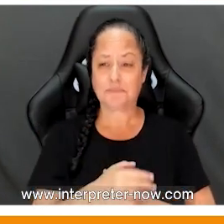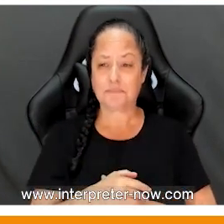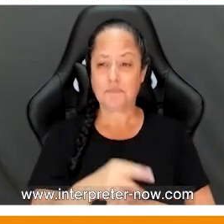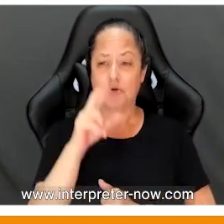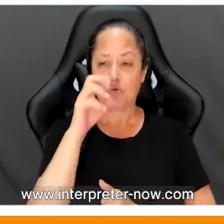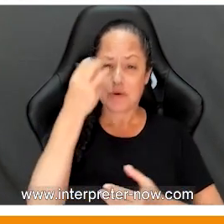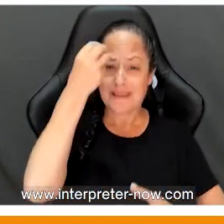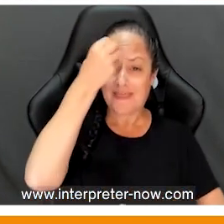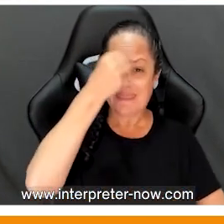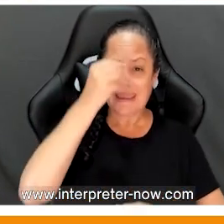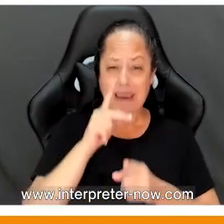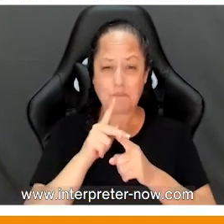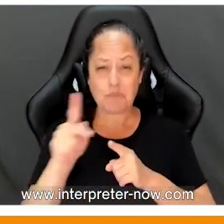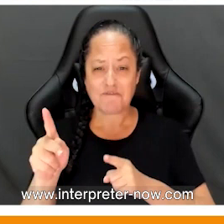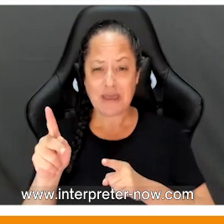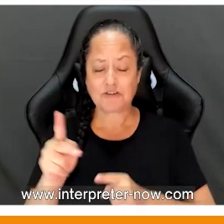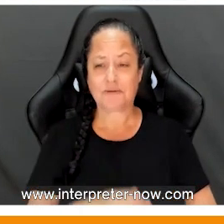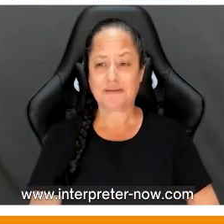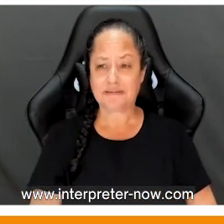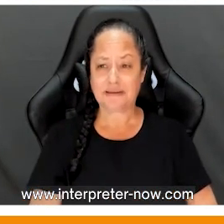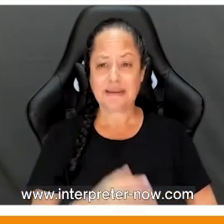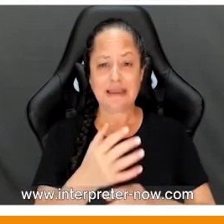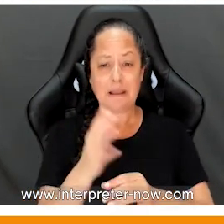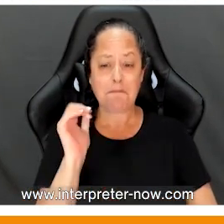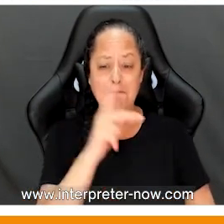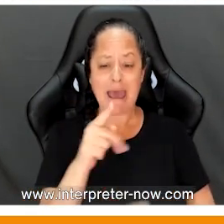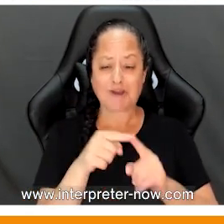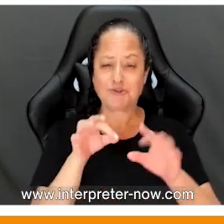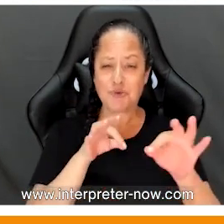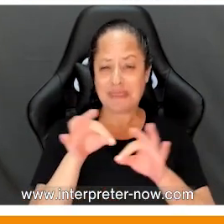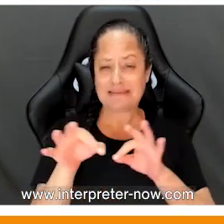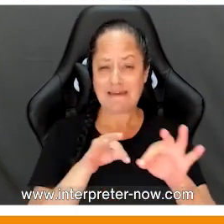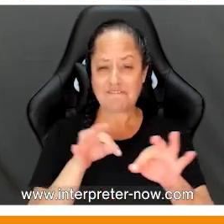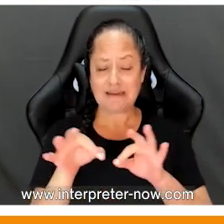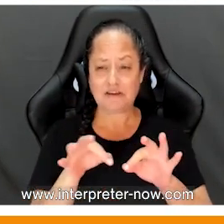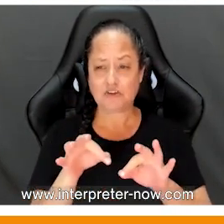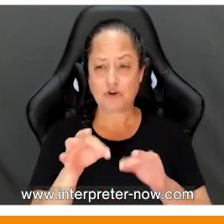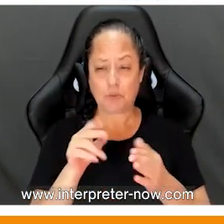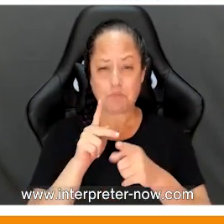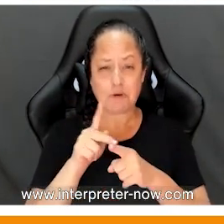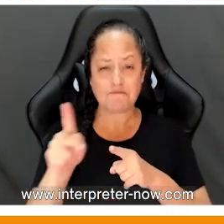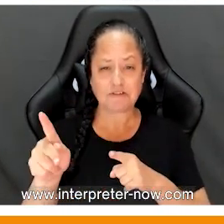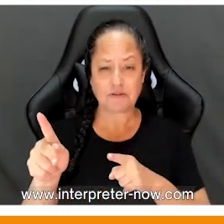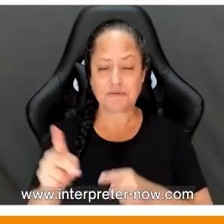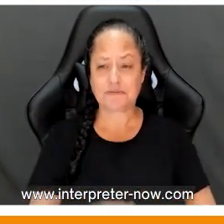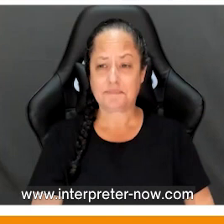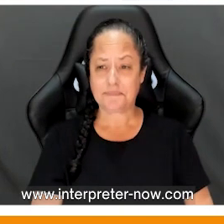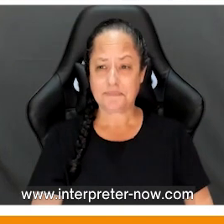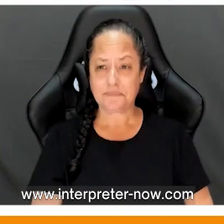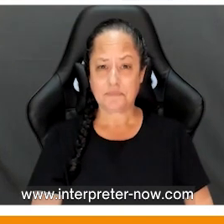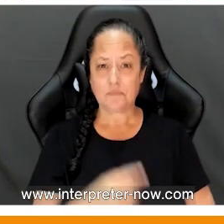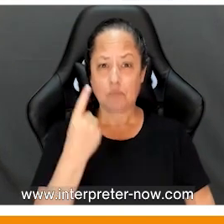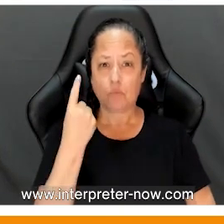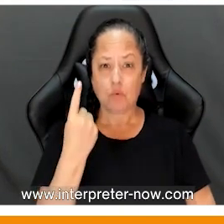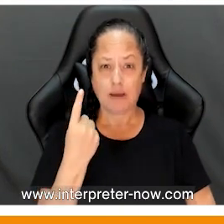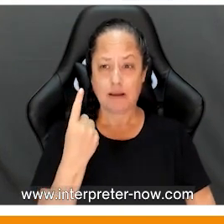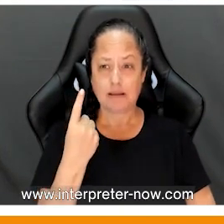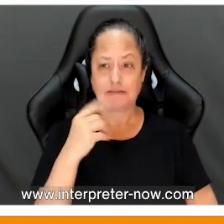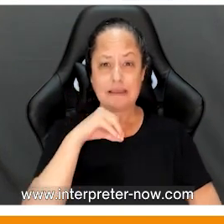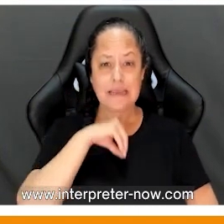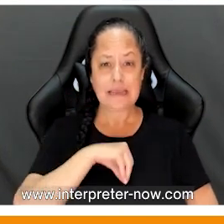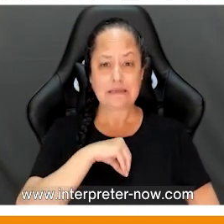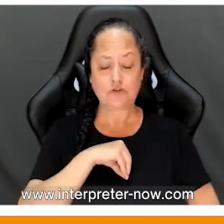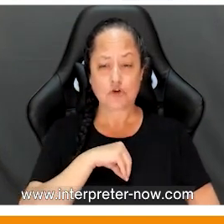Getting back to the definition of professionalism, one is that internal work for those of us